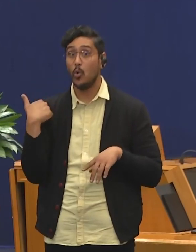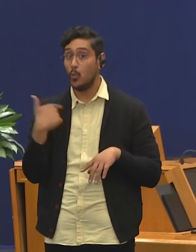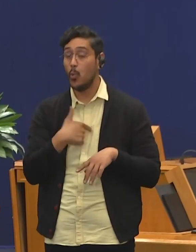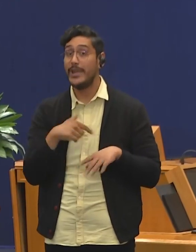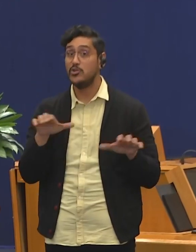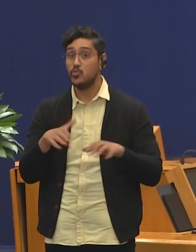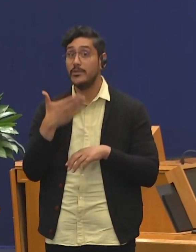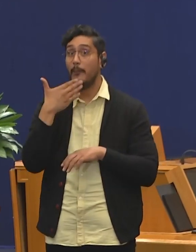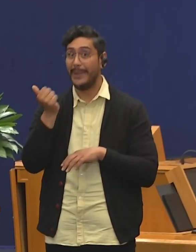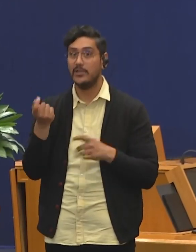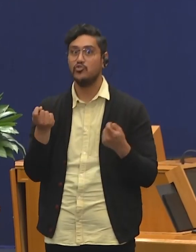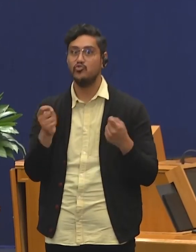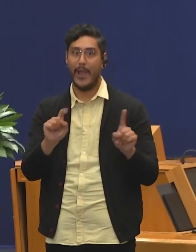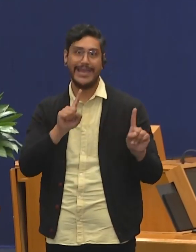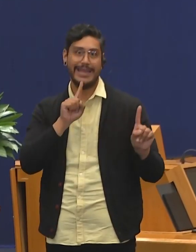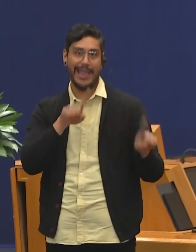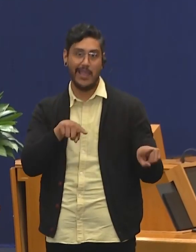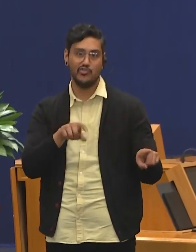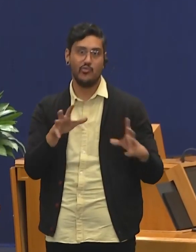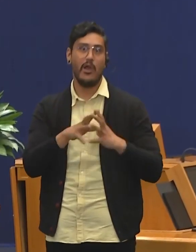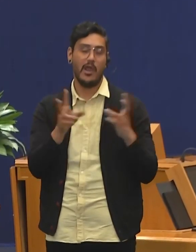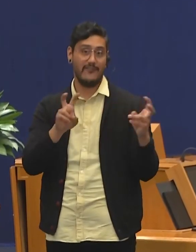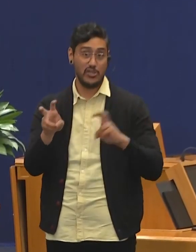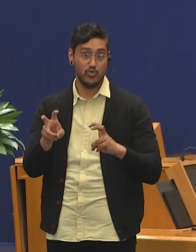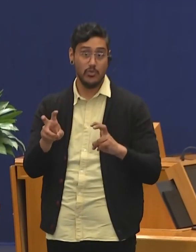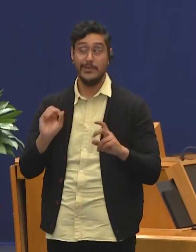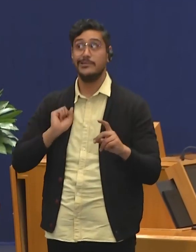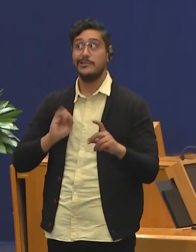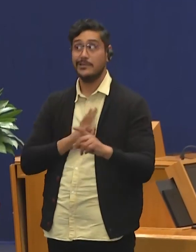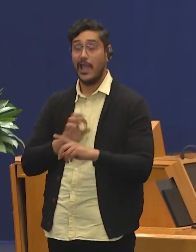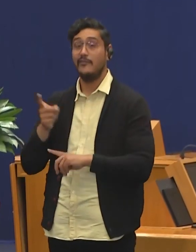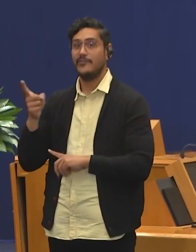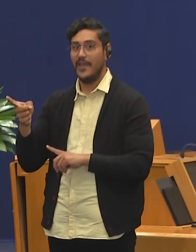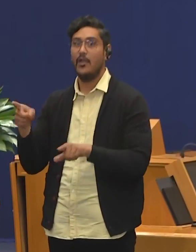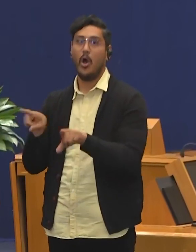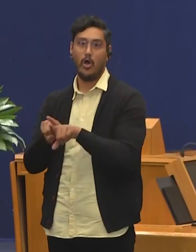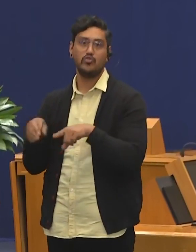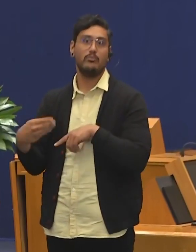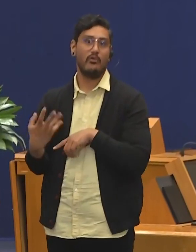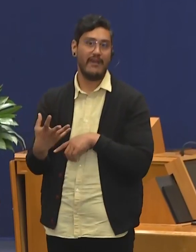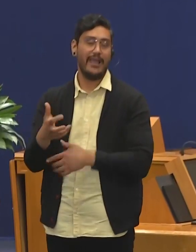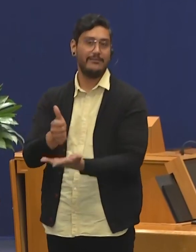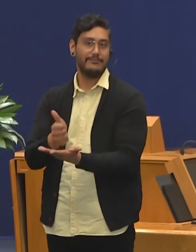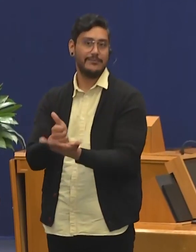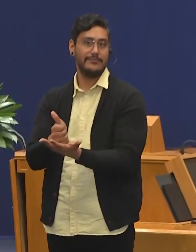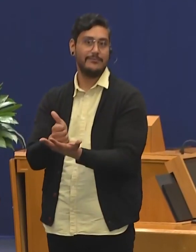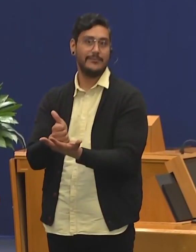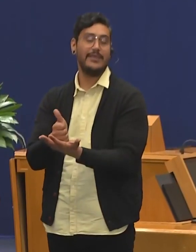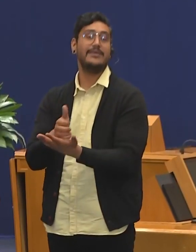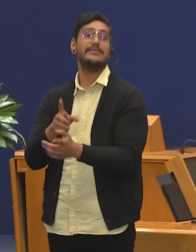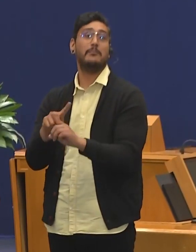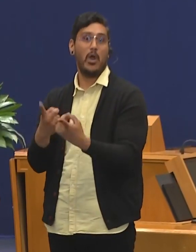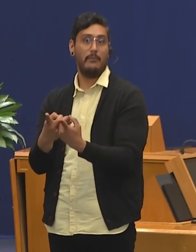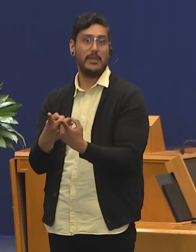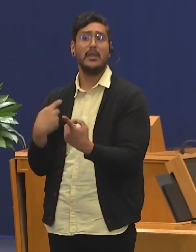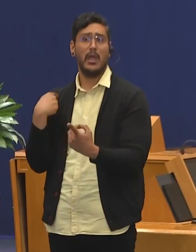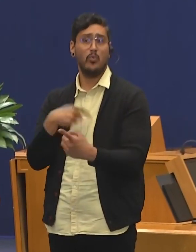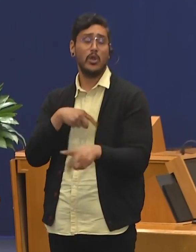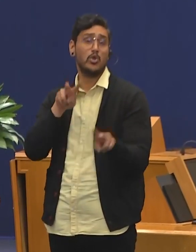AND I KNOW THAT WE DID OUR VERY BEST TO TRY TO ADDRESS A LOT OF THOSE ISSUES. OUR STAFFS ALSO PROVIDE THAT ASSISTANCE AS WELL AS OUR